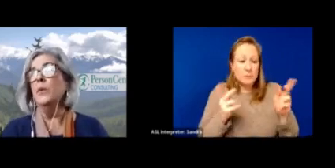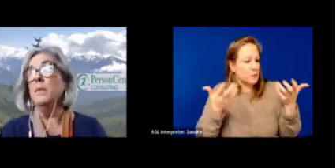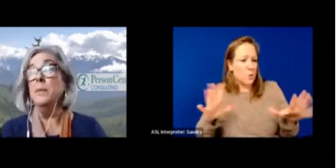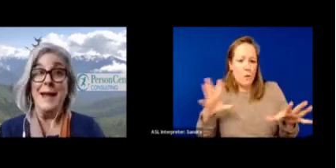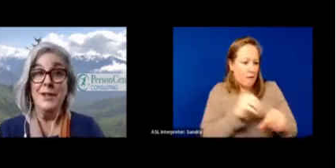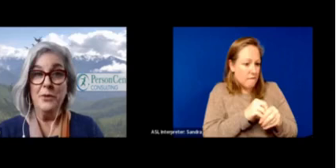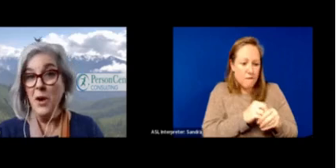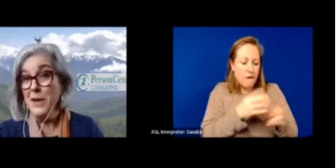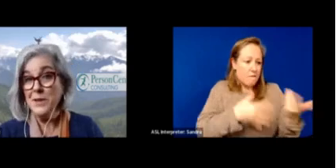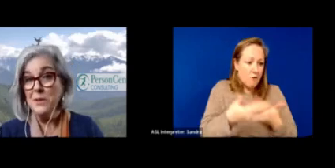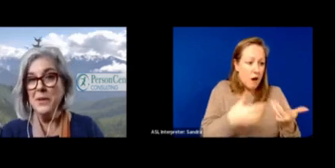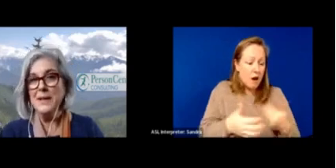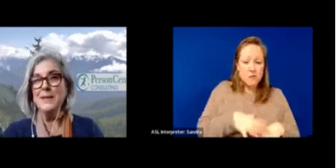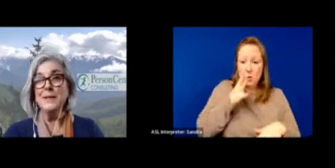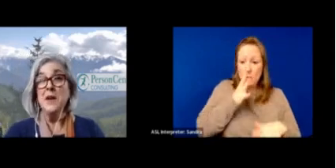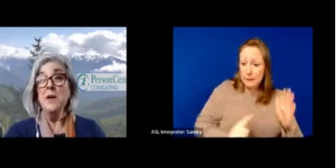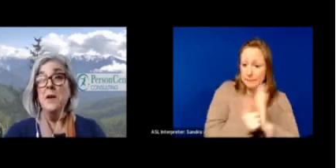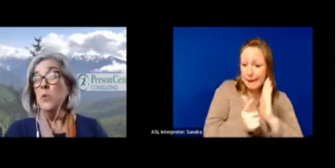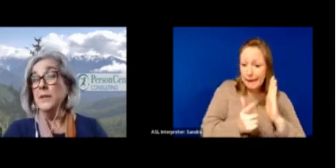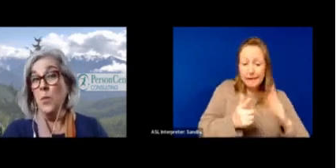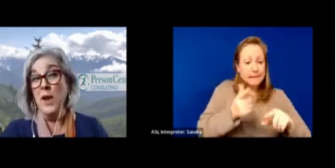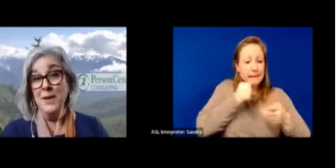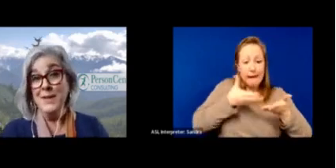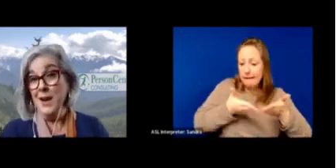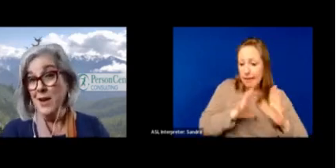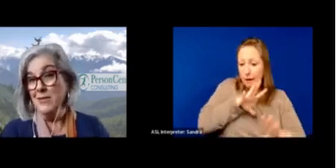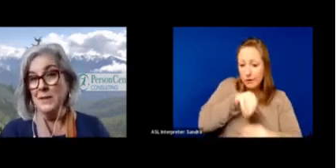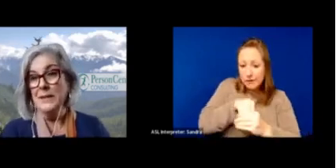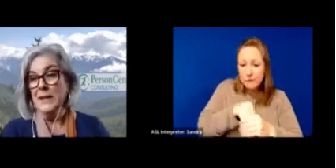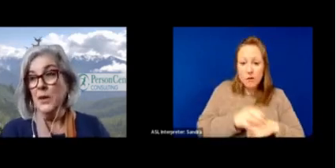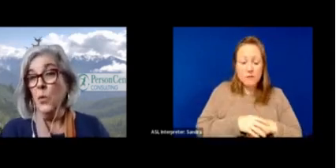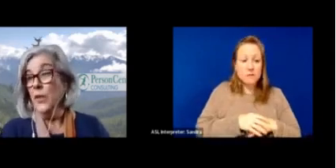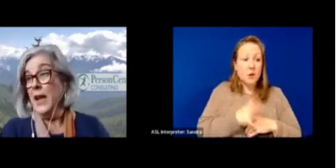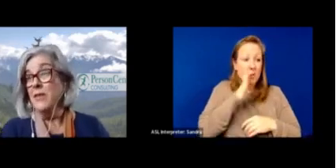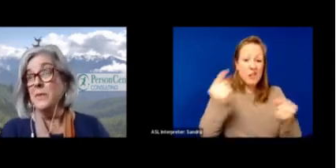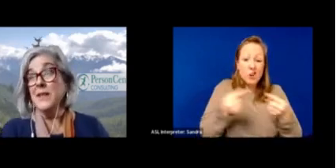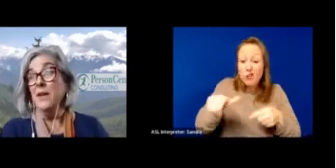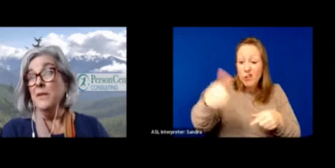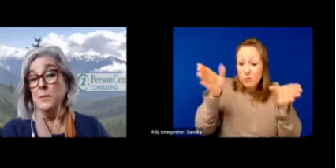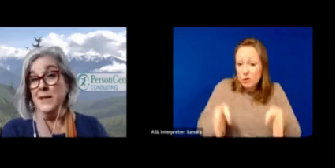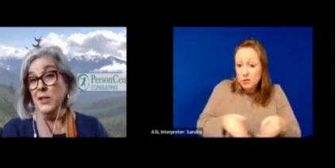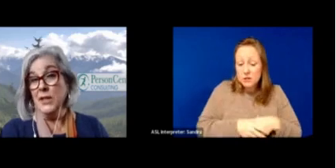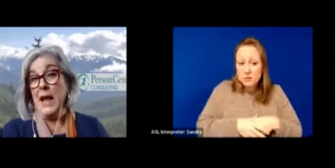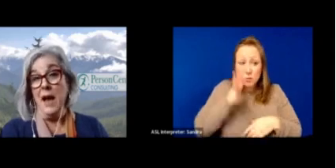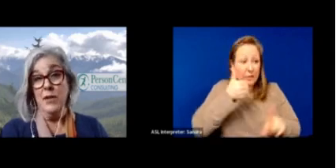Will they be banned from going certain places? Will someone else get hurt? Will they themselves potentially have a